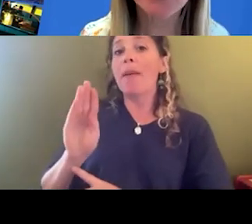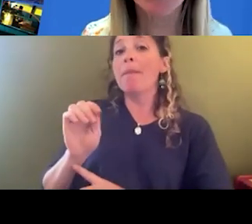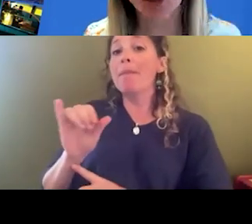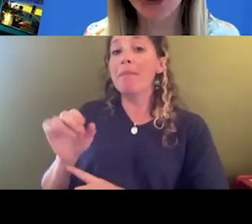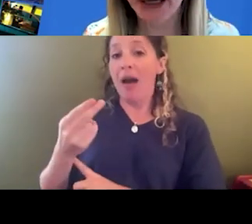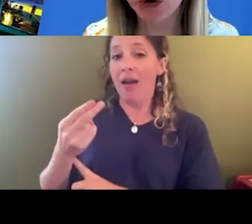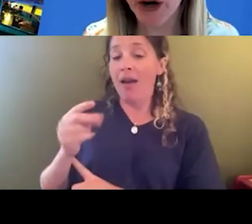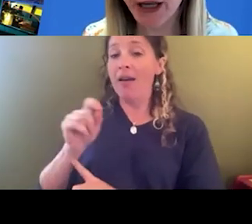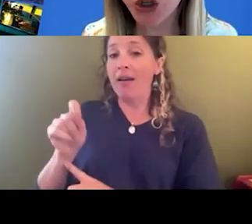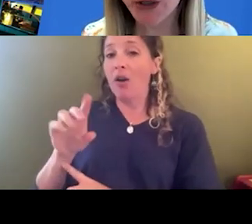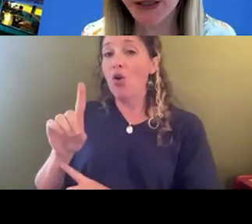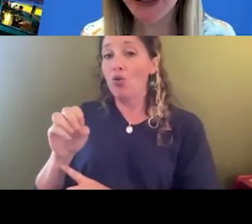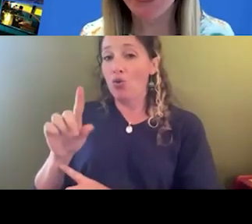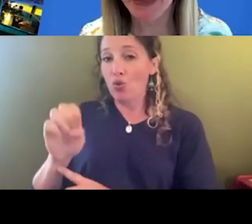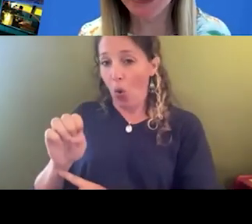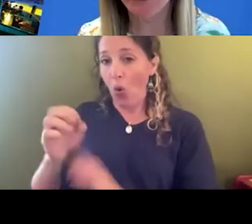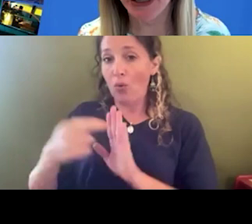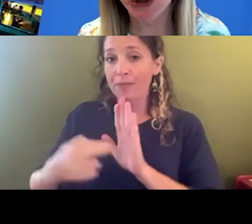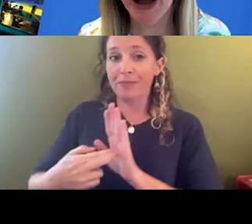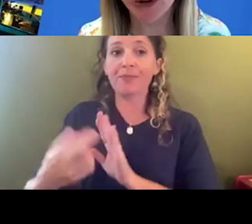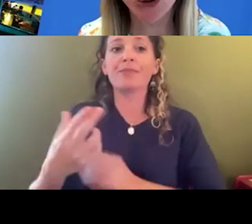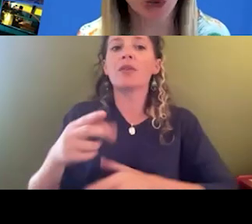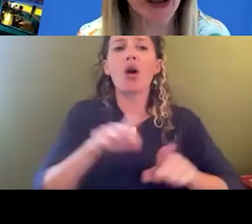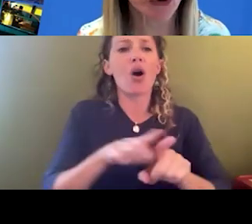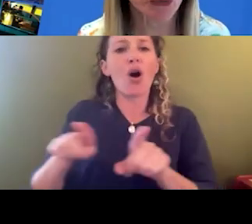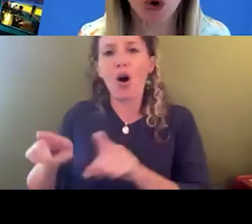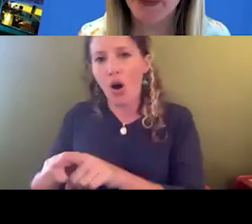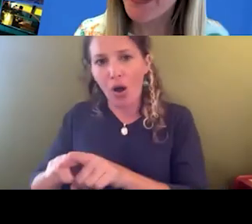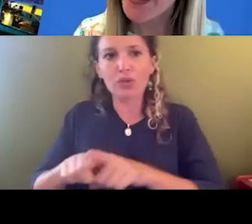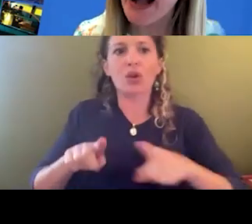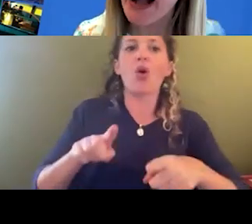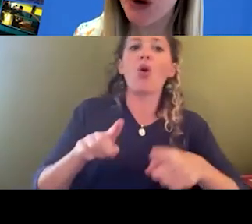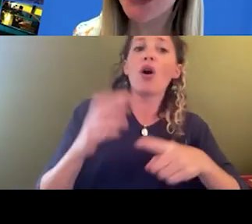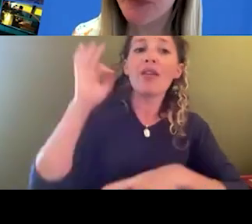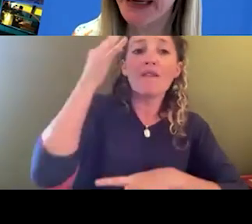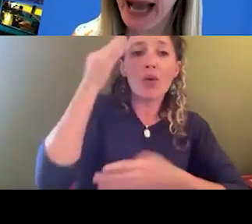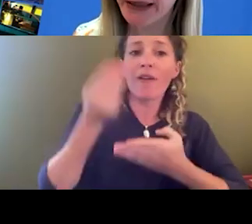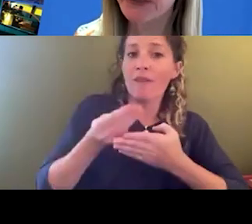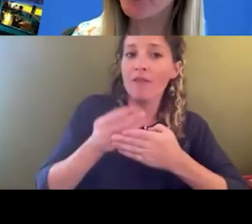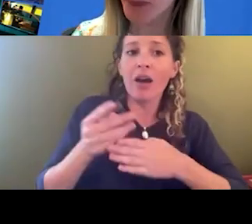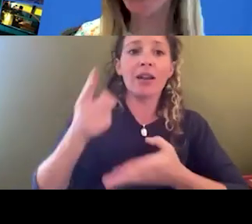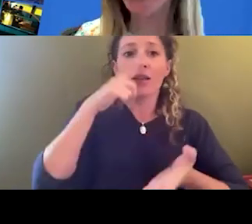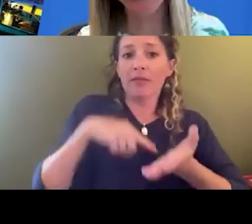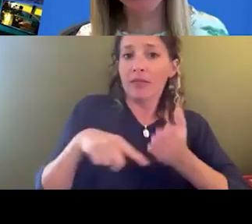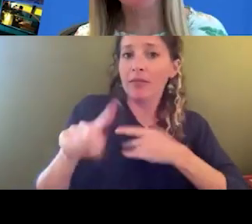the current Interagency Domestic Manufacturing Waiver Form. Those have been added by NSF,